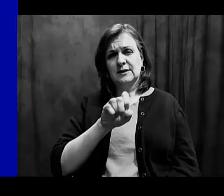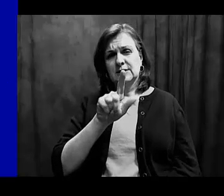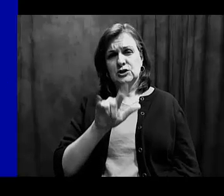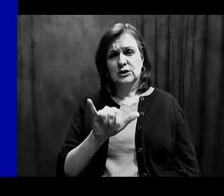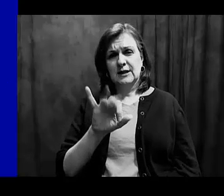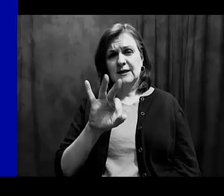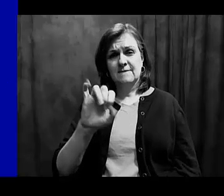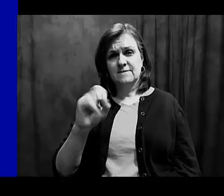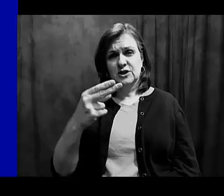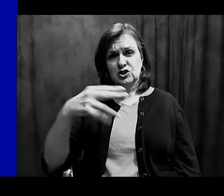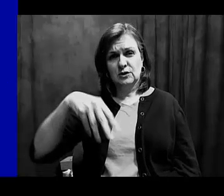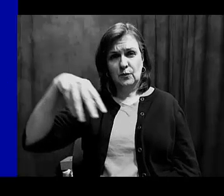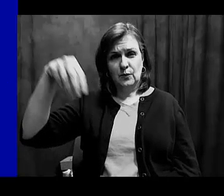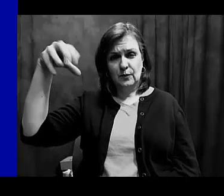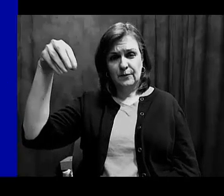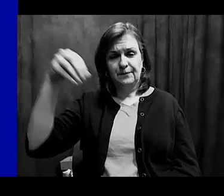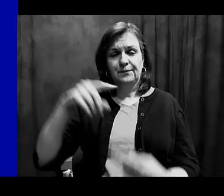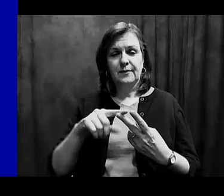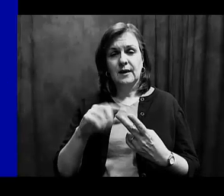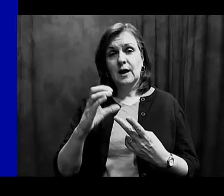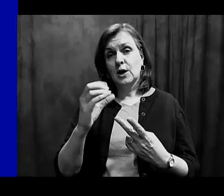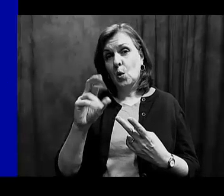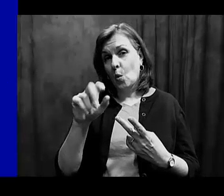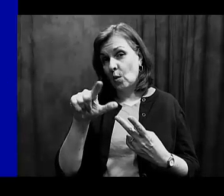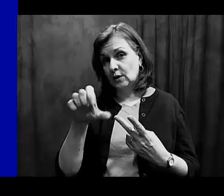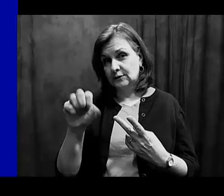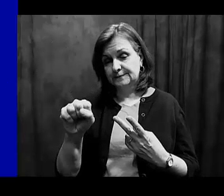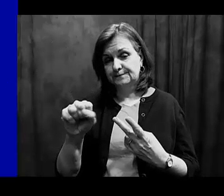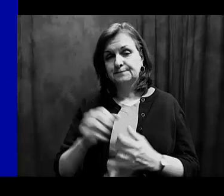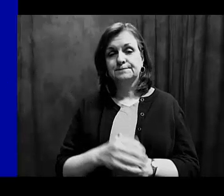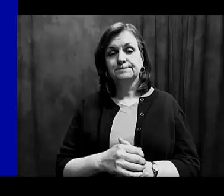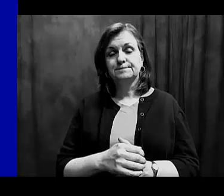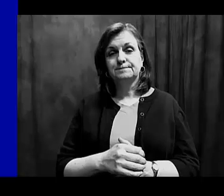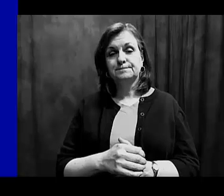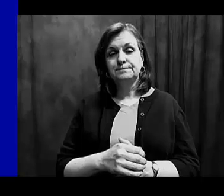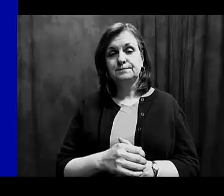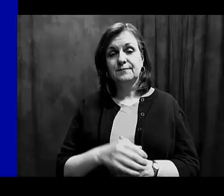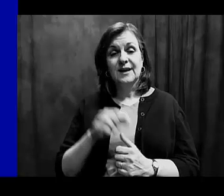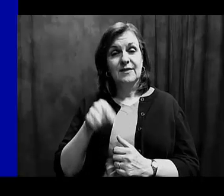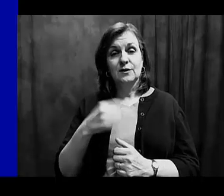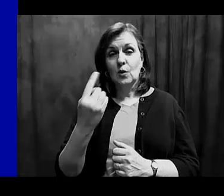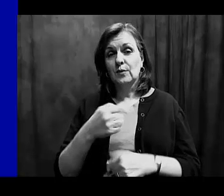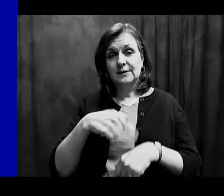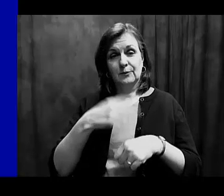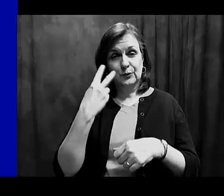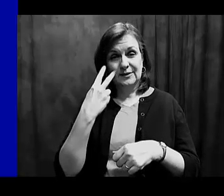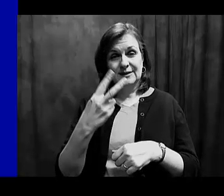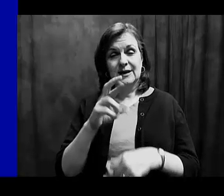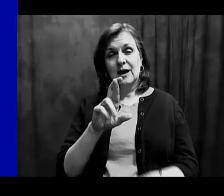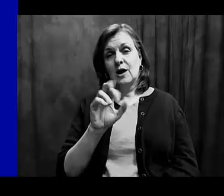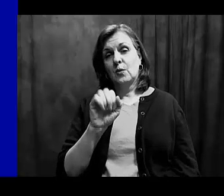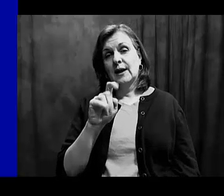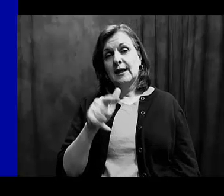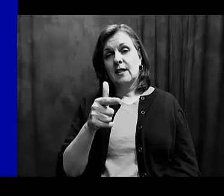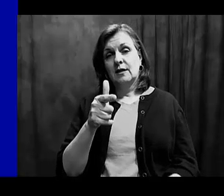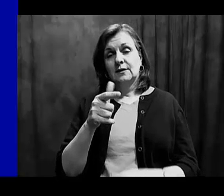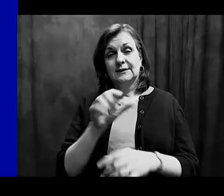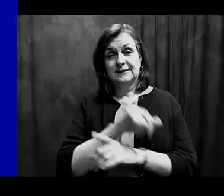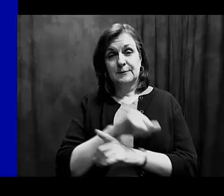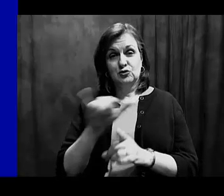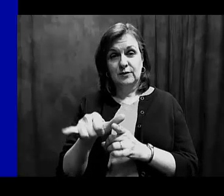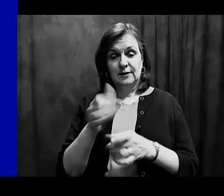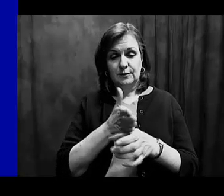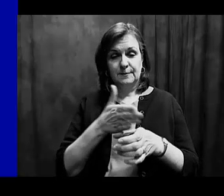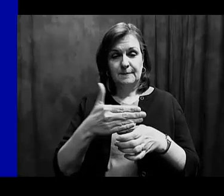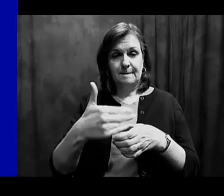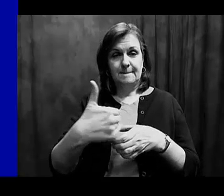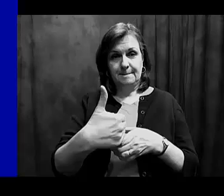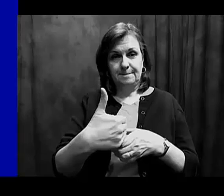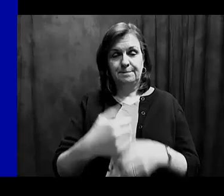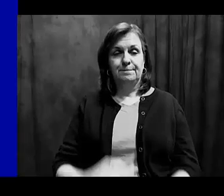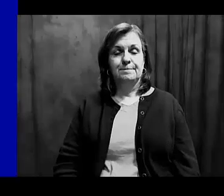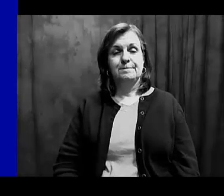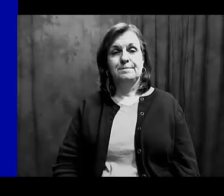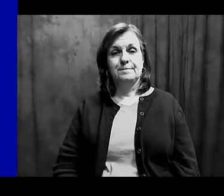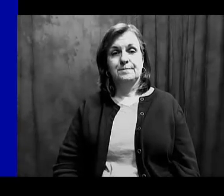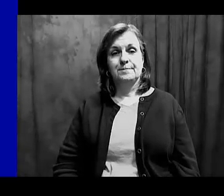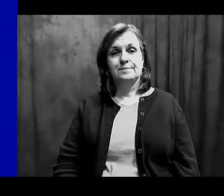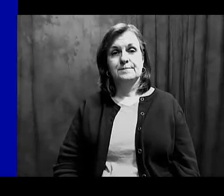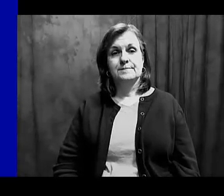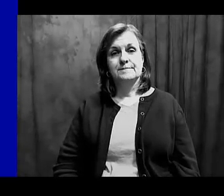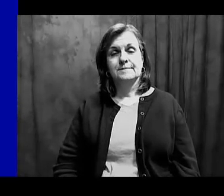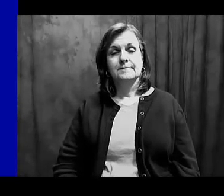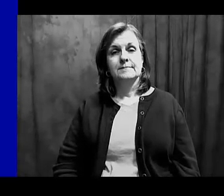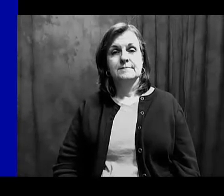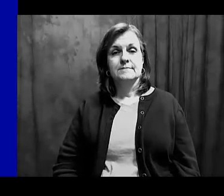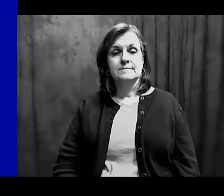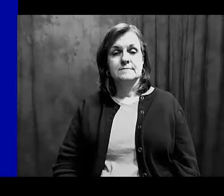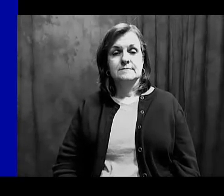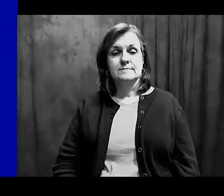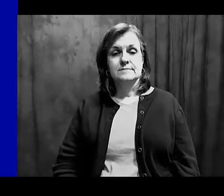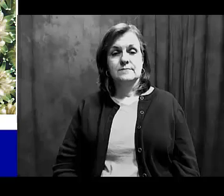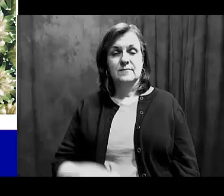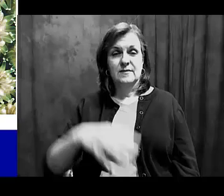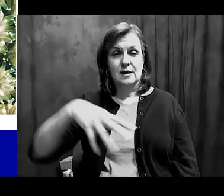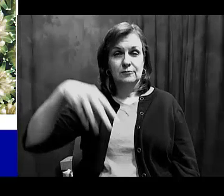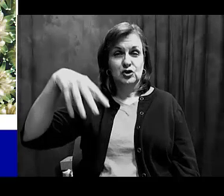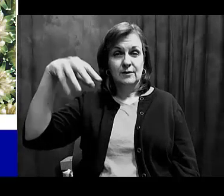or jellyfish, corals things along those lines because what we see there is we actually have only instance of a radial symmetry